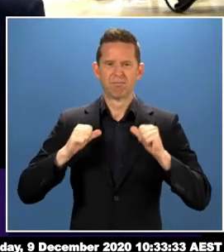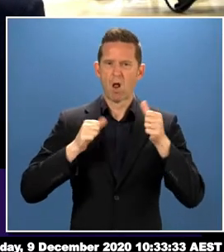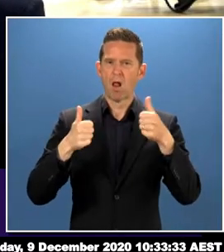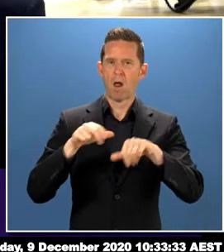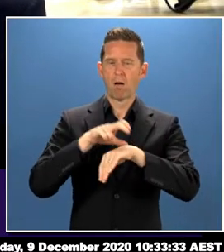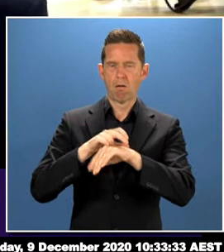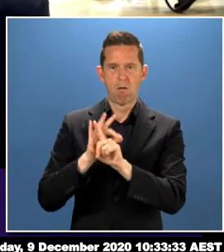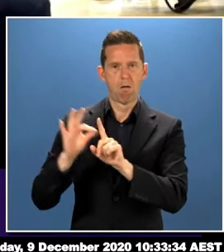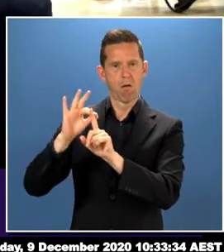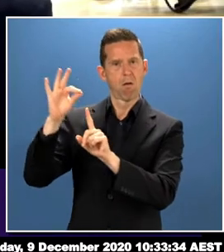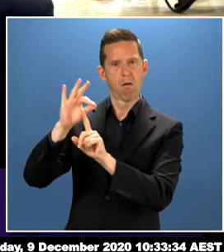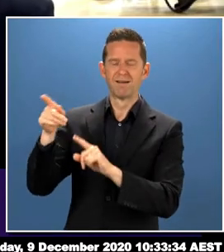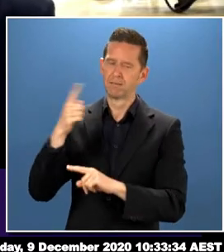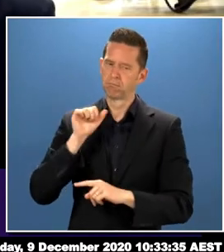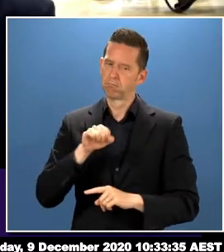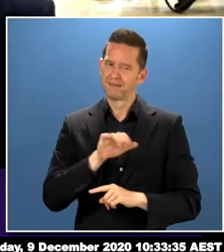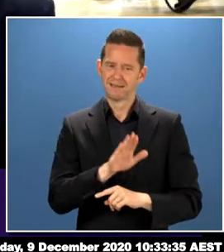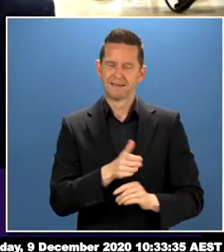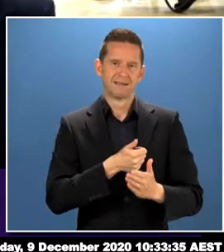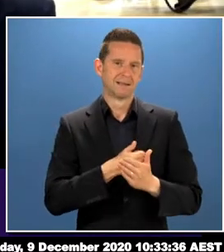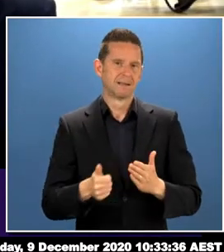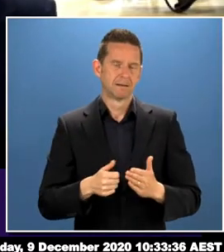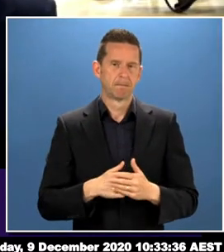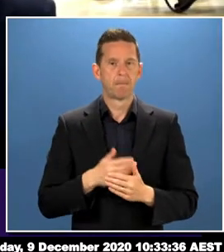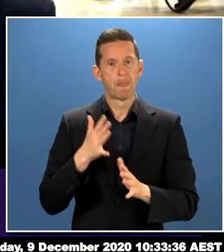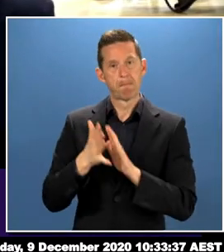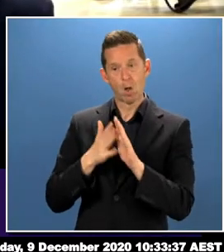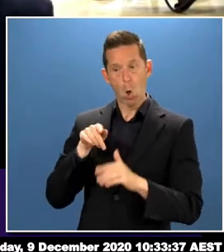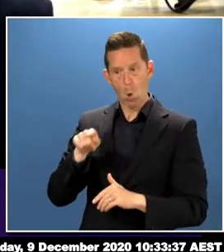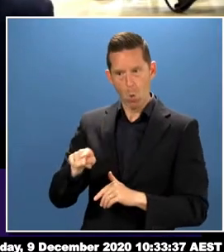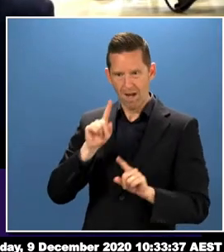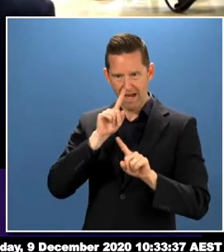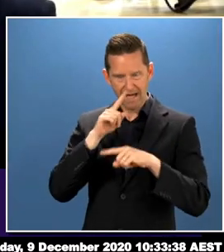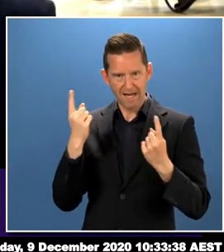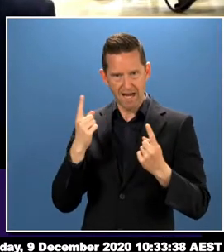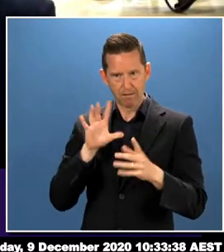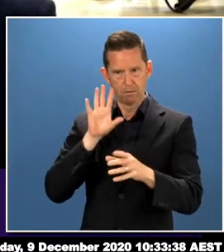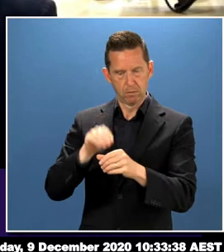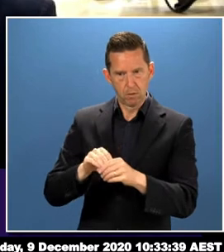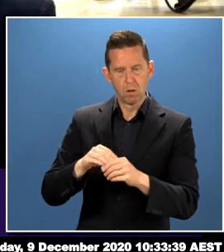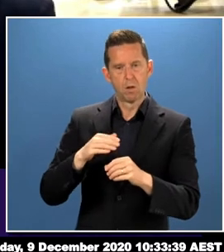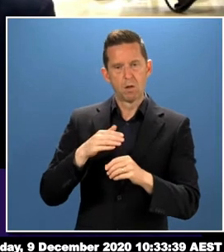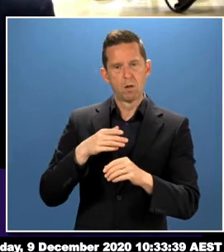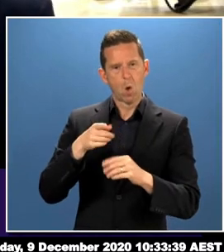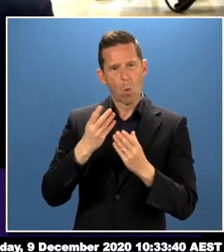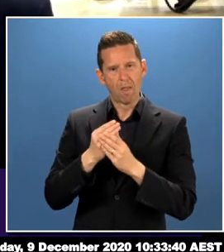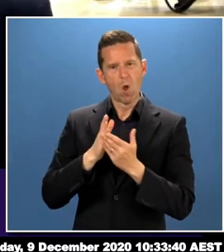Yes, that's the standard pathway. And it's the case, isn't it, you weren't able to undertake clerkships because of the medical treatment you were having, is that right?